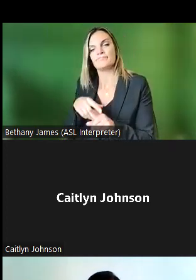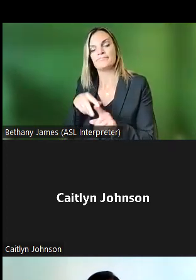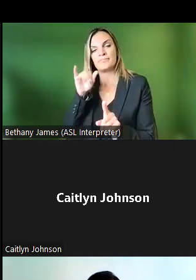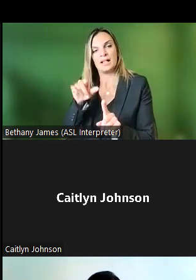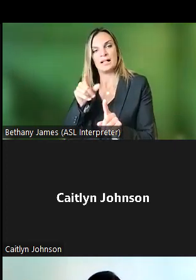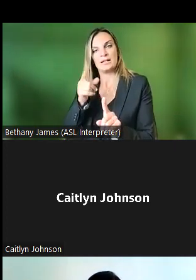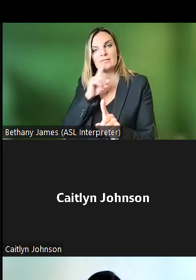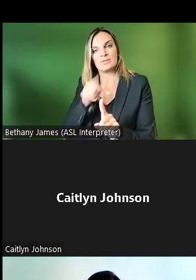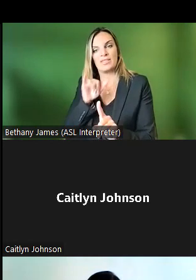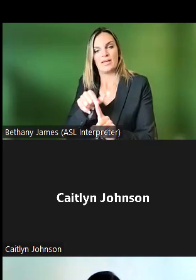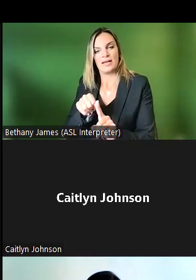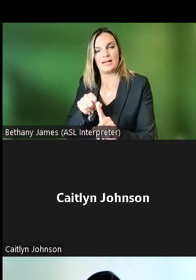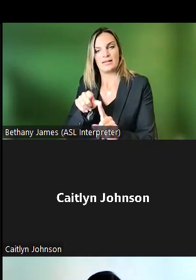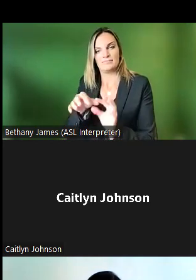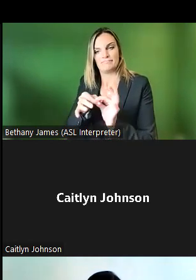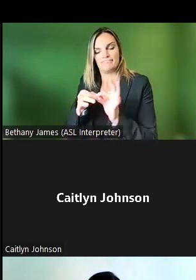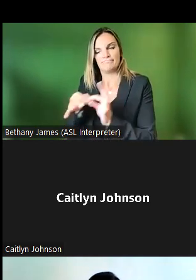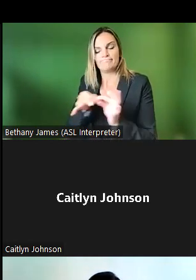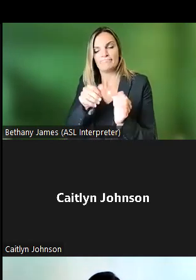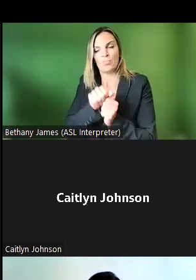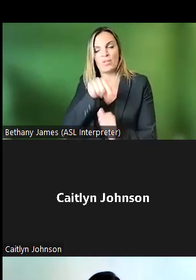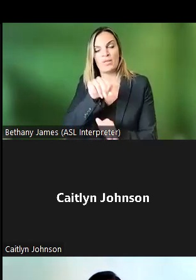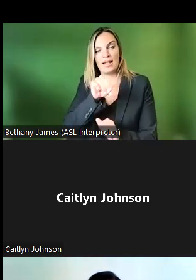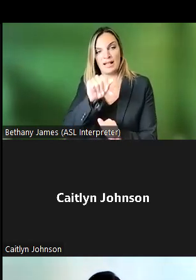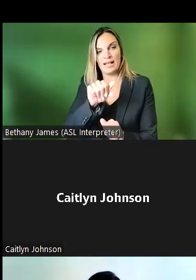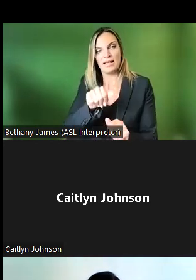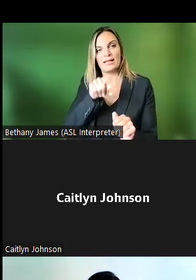integration, self sufficiency, and equal access.